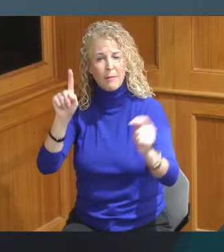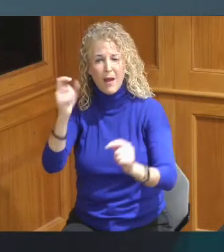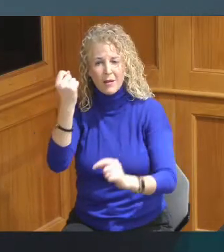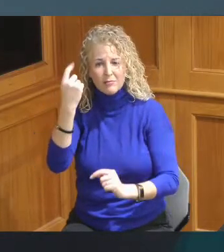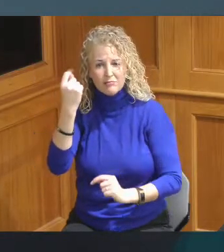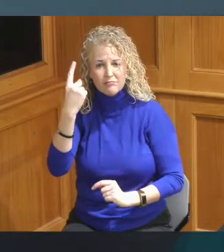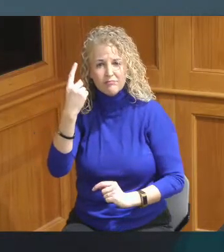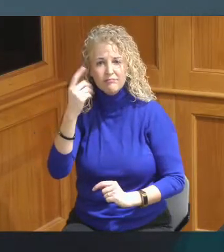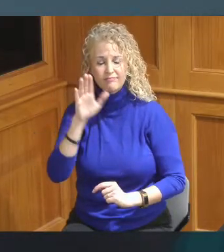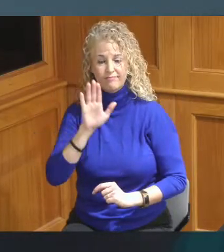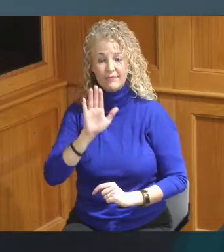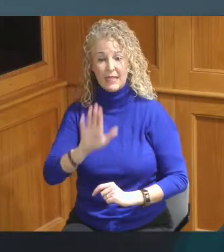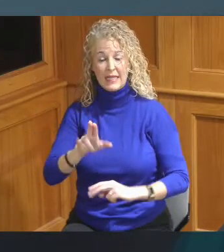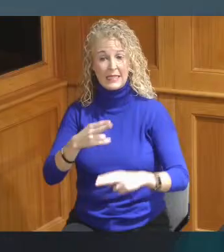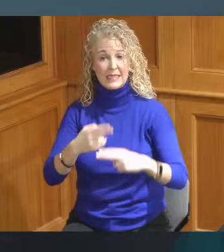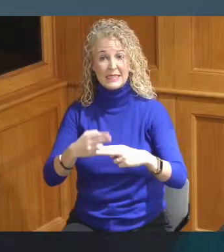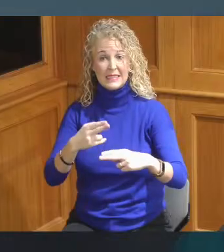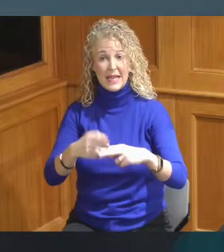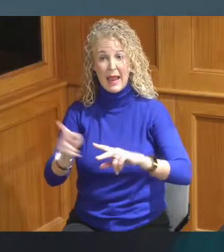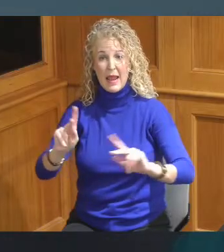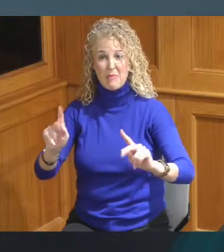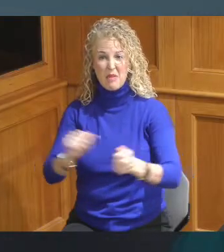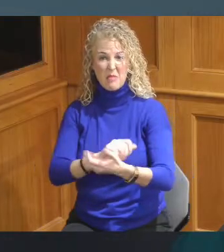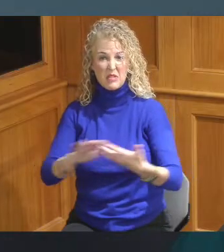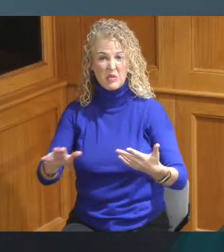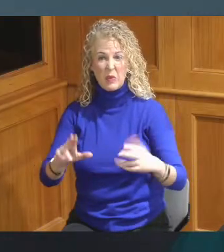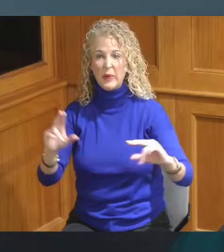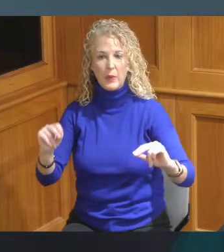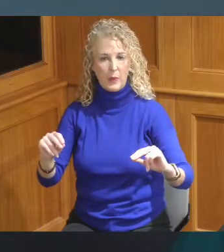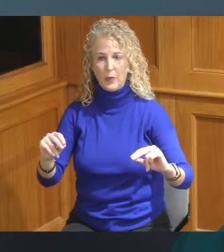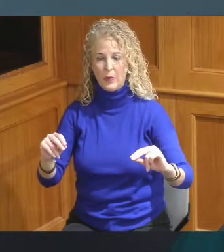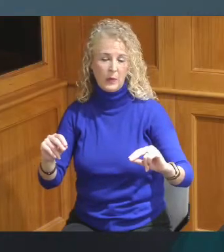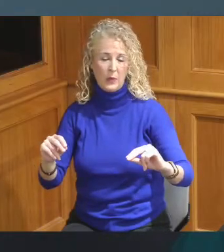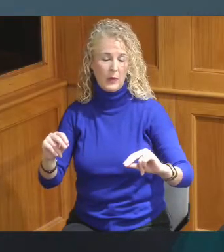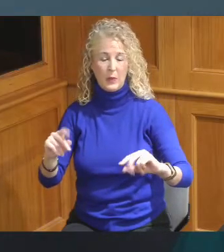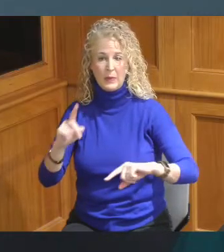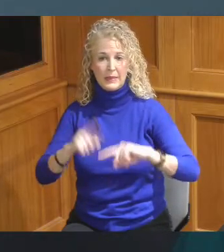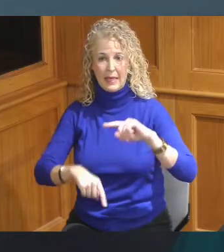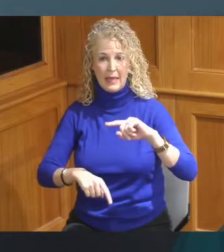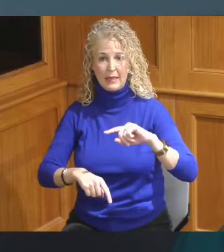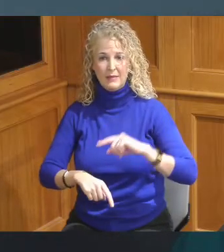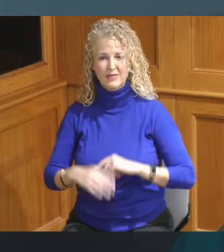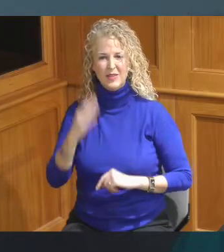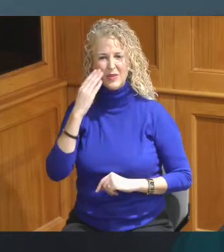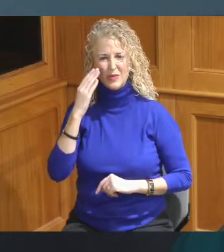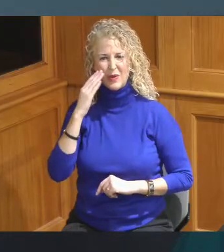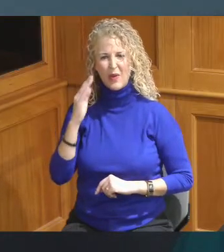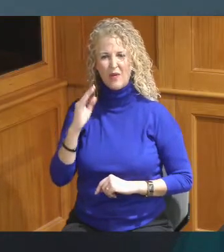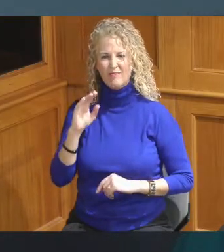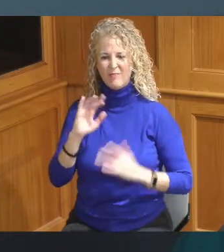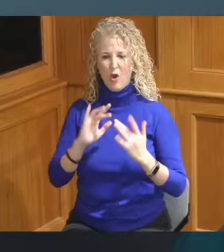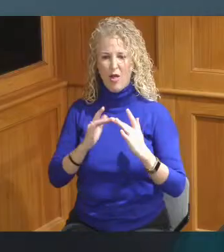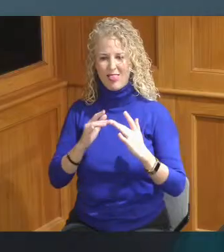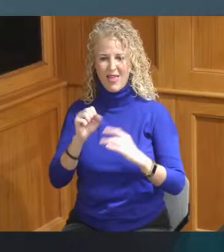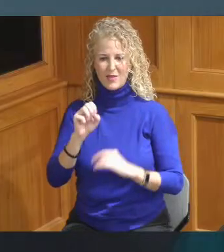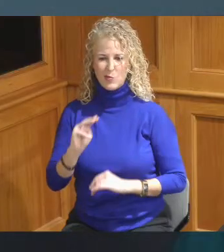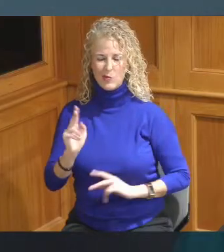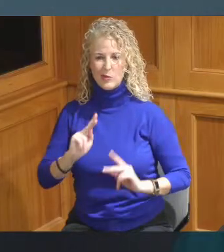tarnish, they'll come out this and that and memes and Facebooks and all these different things.